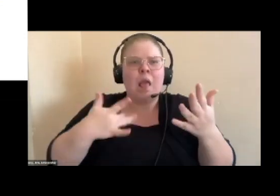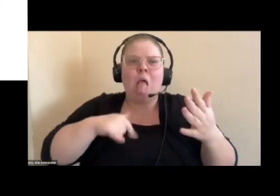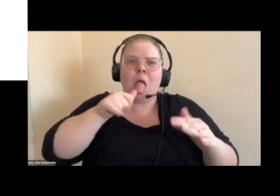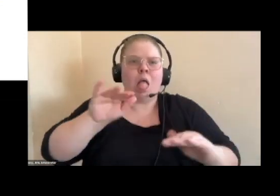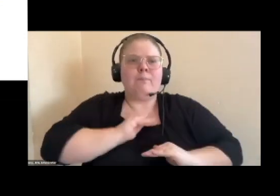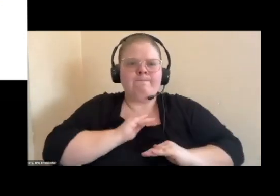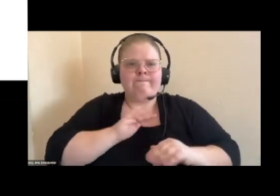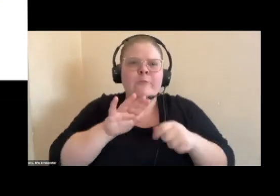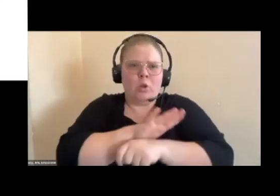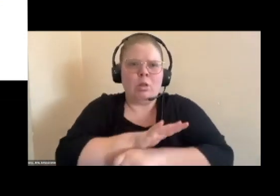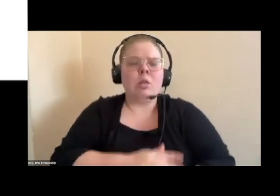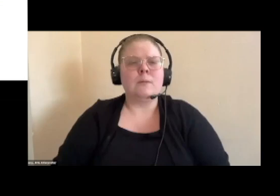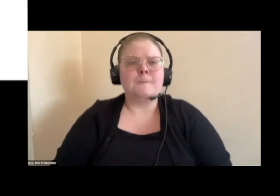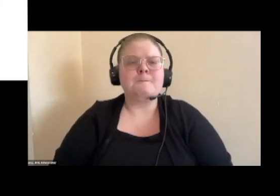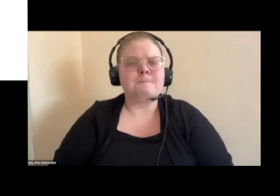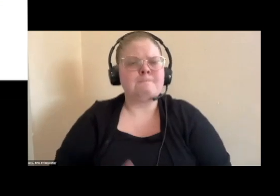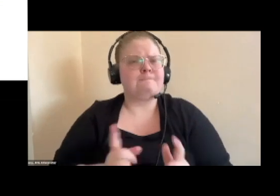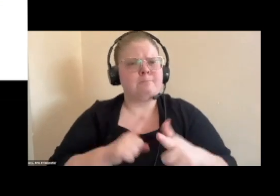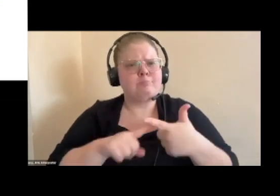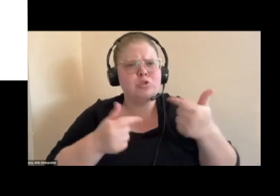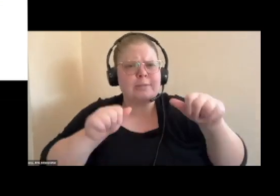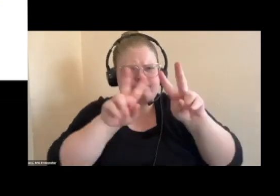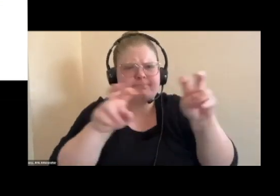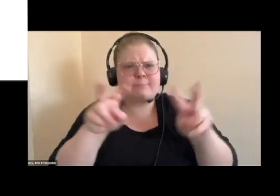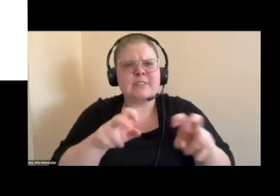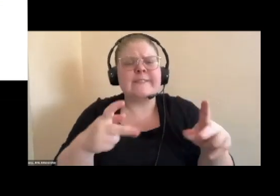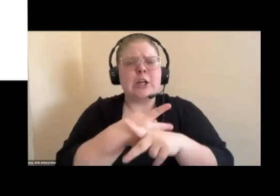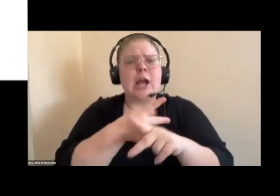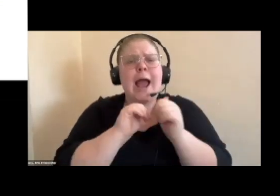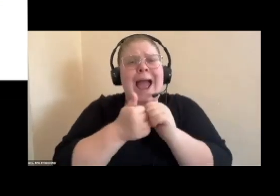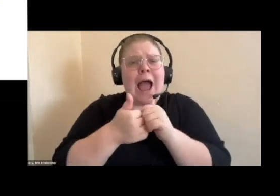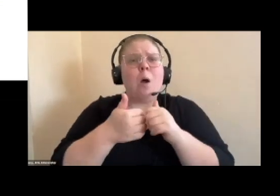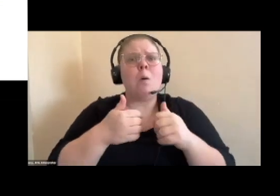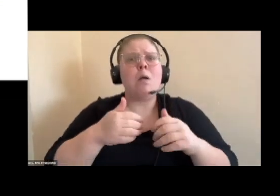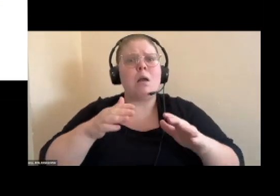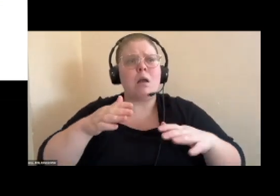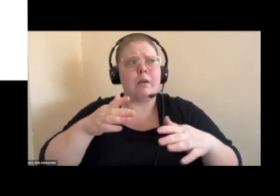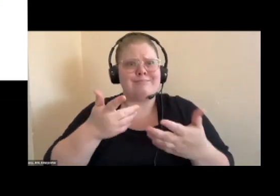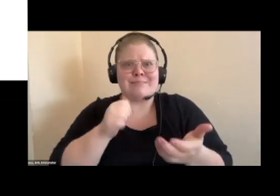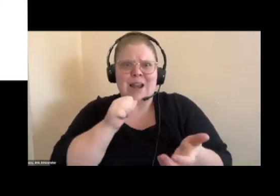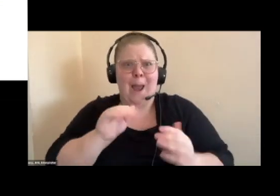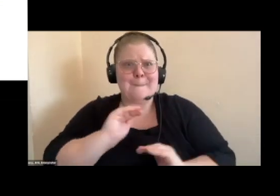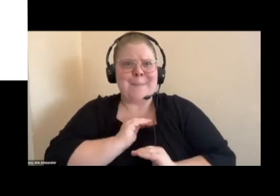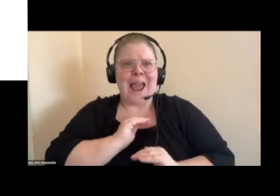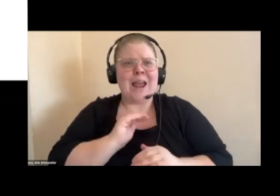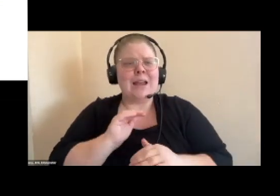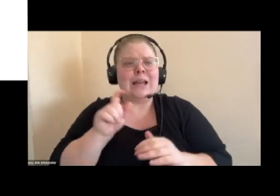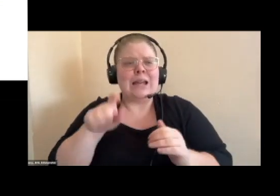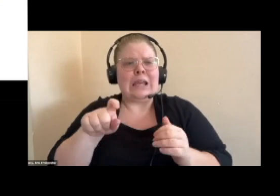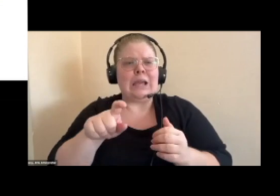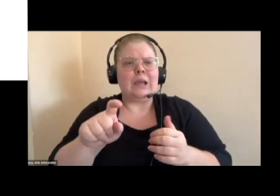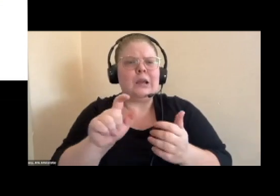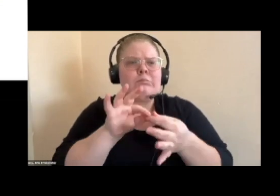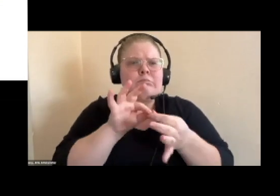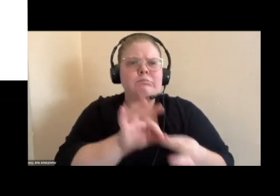how does unmet need impact community living outcomes and health outcomes.